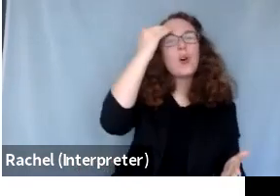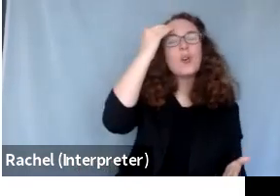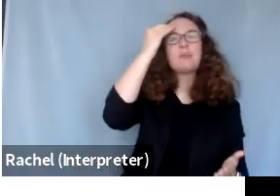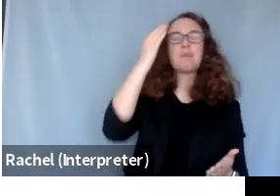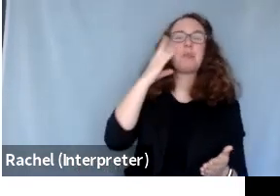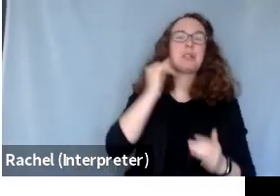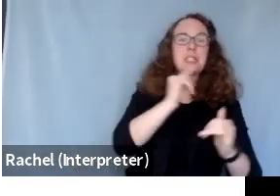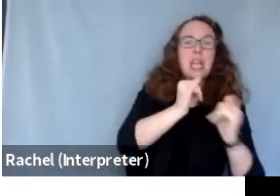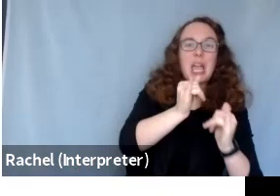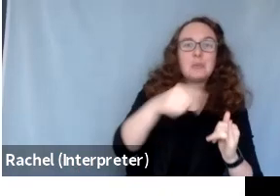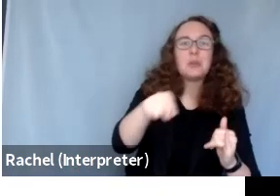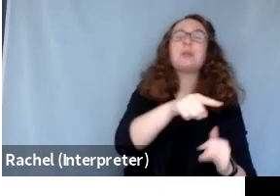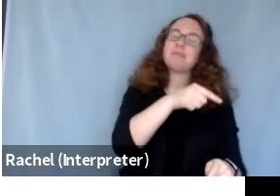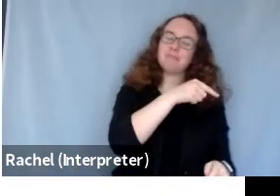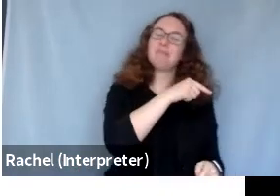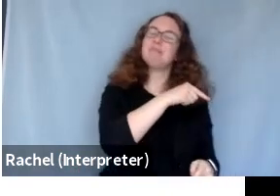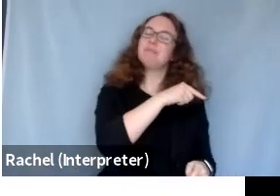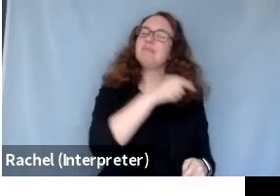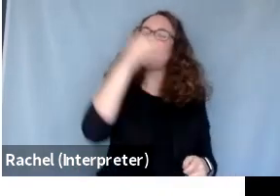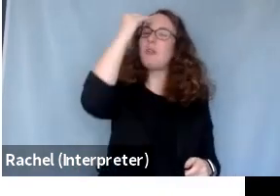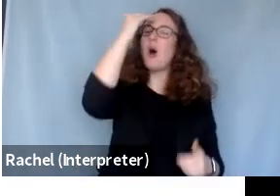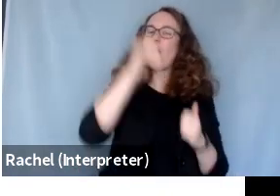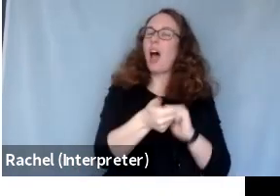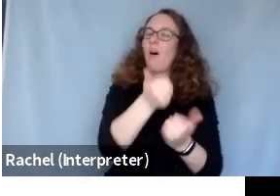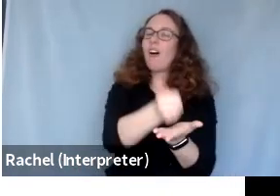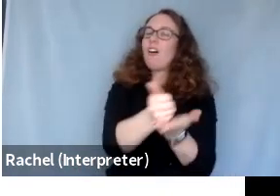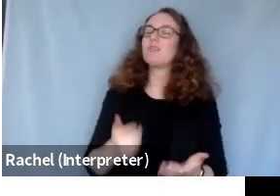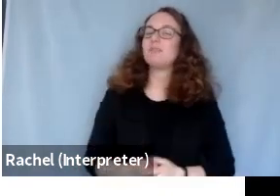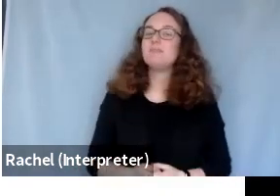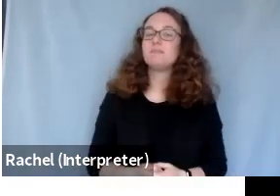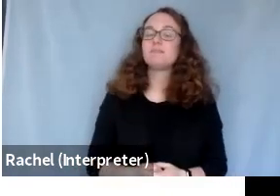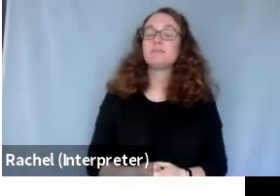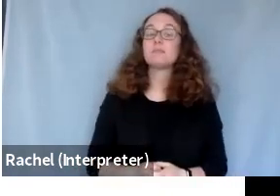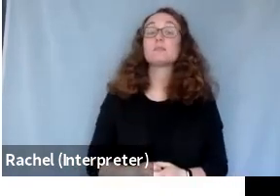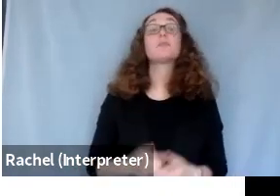you guys are about to embark on. We do have a price match too, as well, if